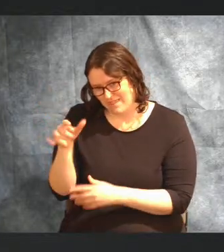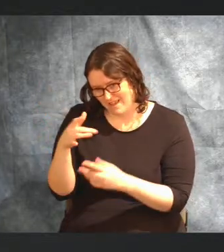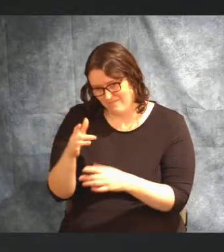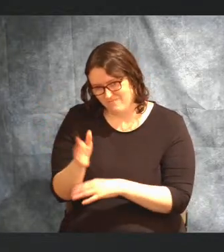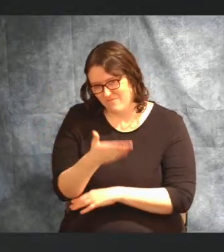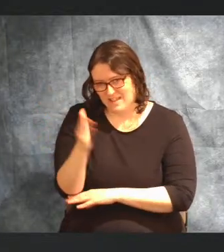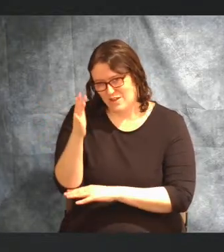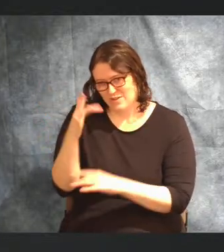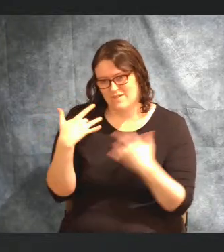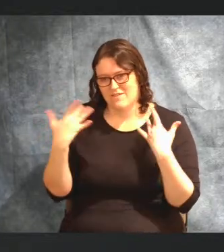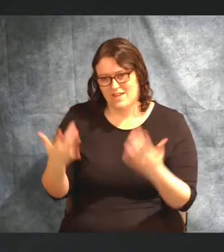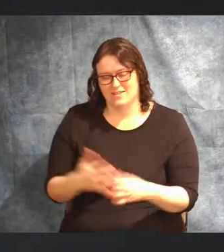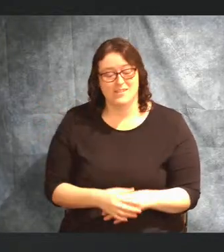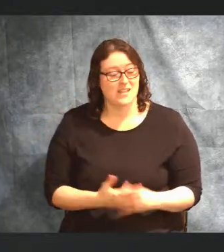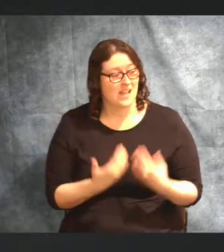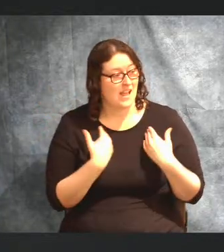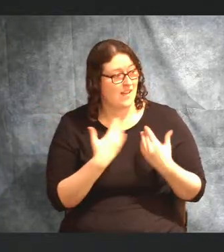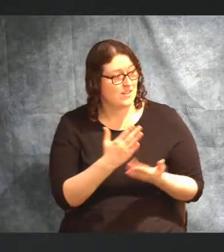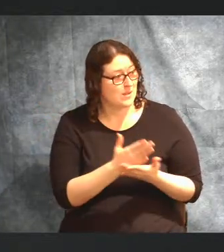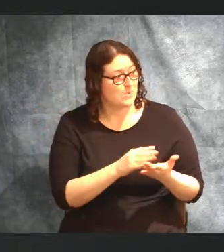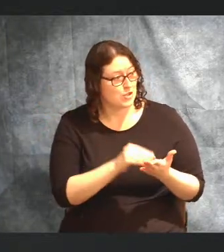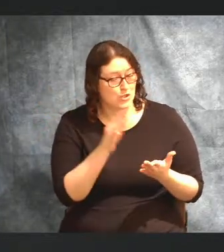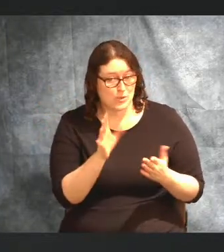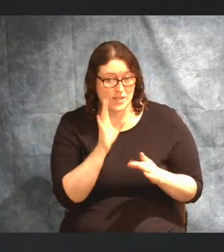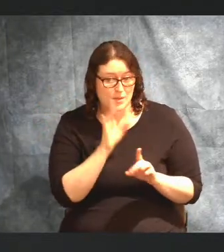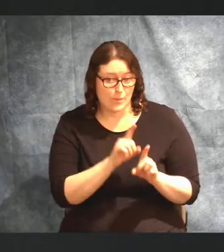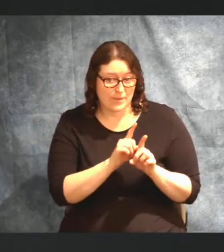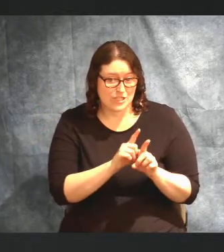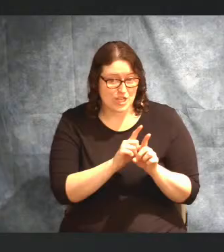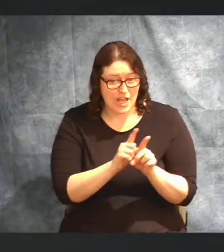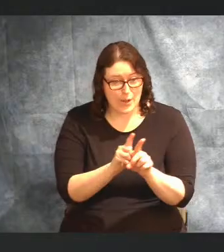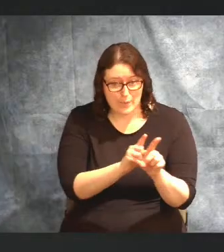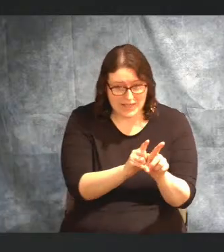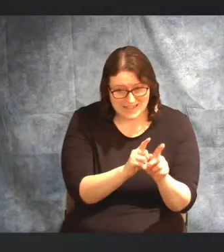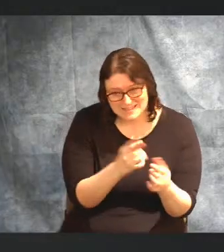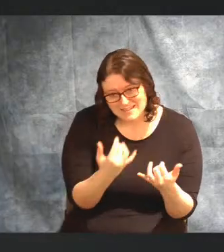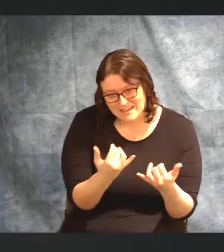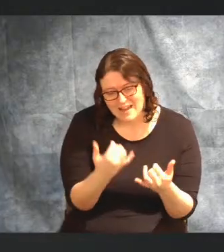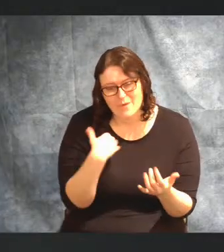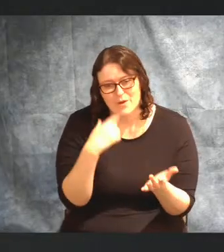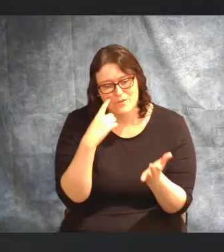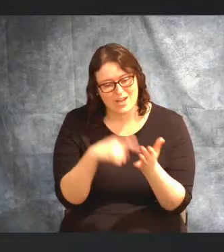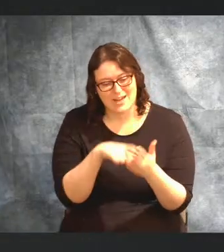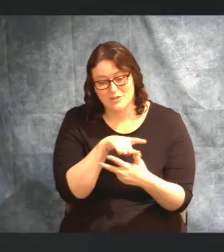some students here today that are shadowing. Uh, I want to recognize them. There are three of them.